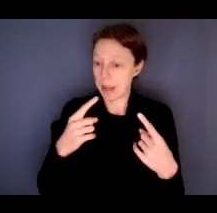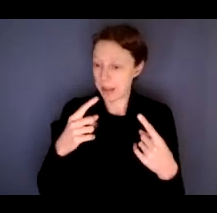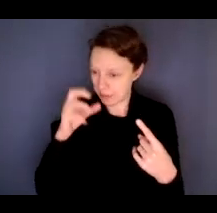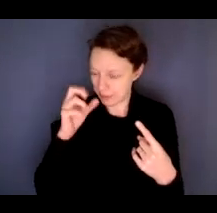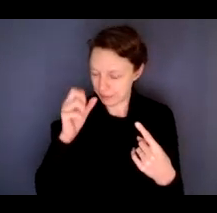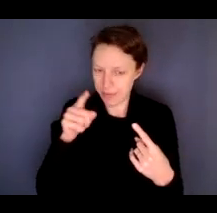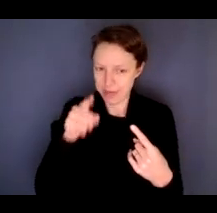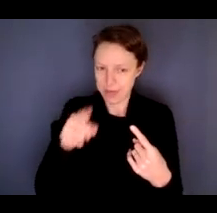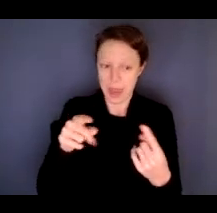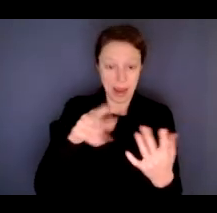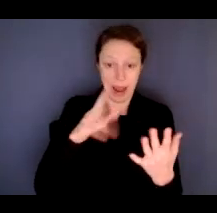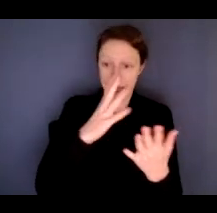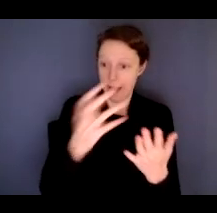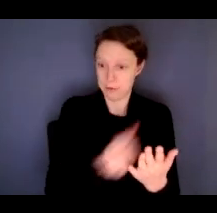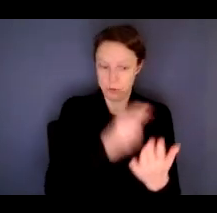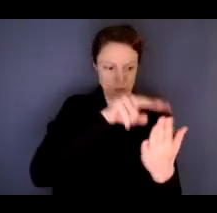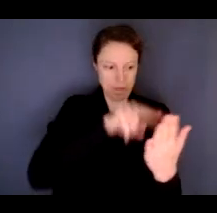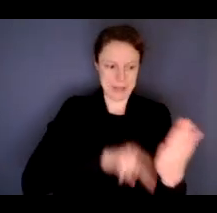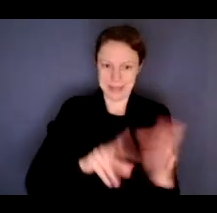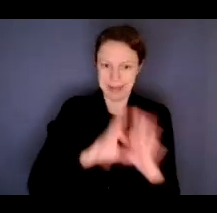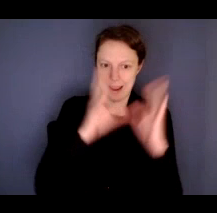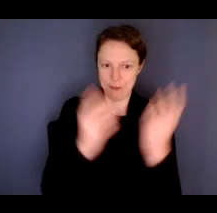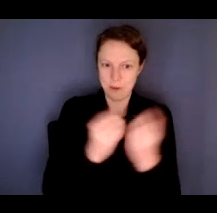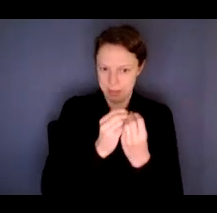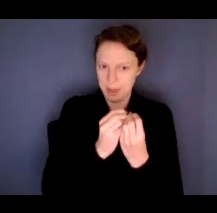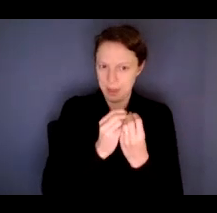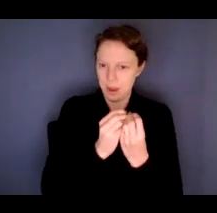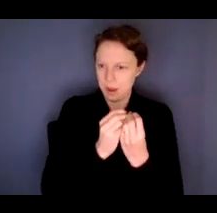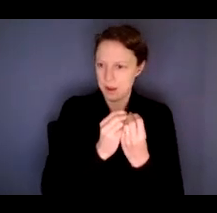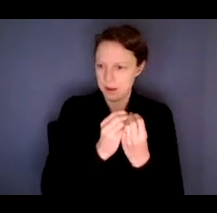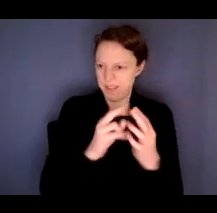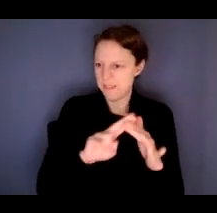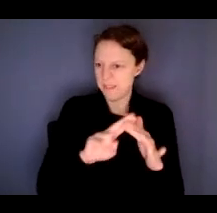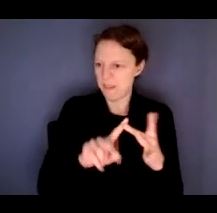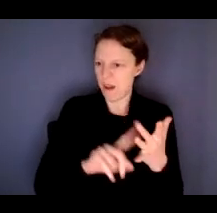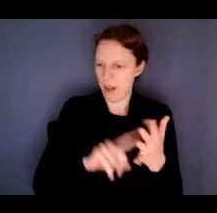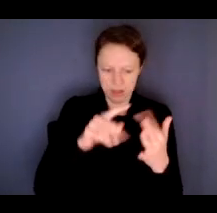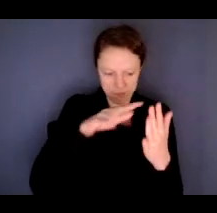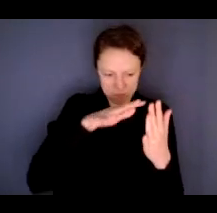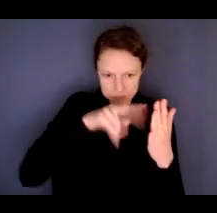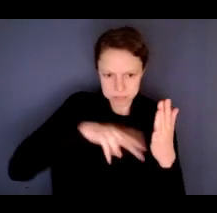required to read everything. They read everything the DCPL files. They read everything that parents